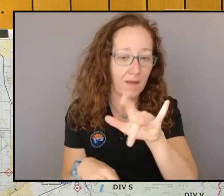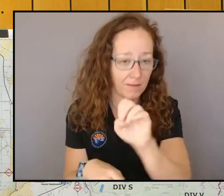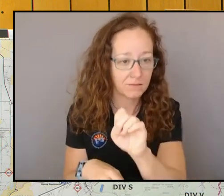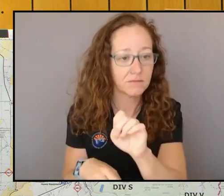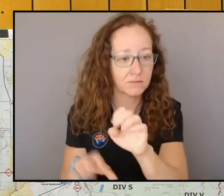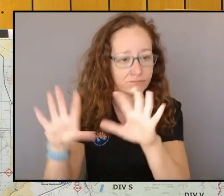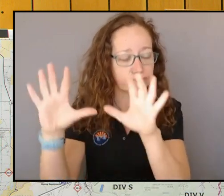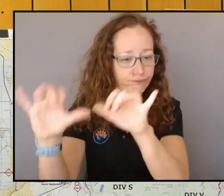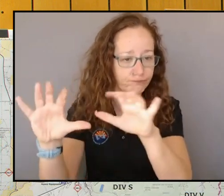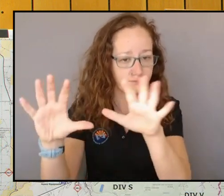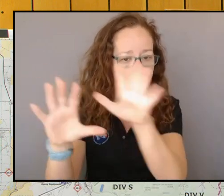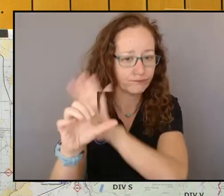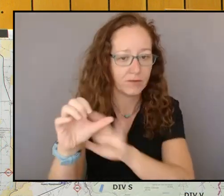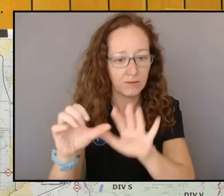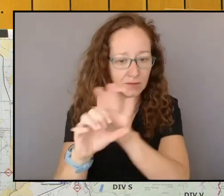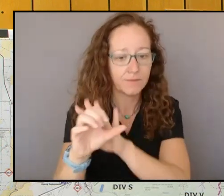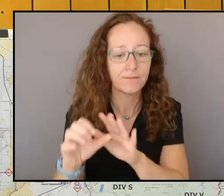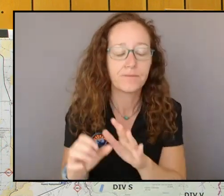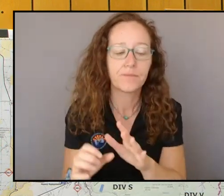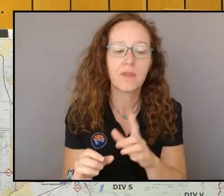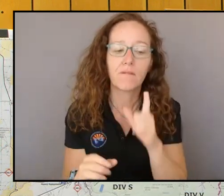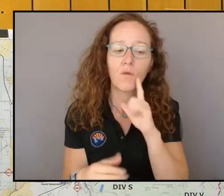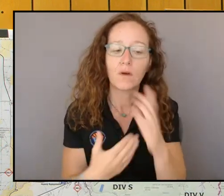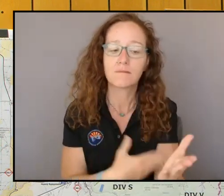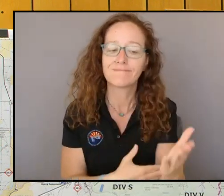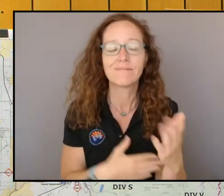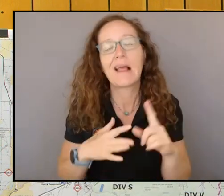initially and I'll explain what I mean by at least initially in